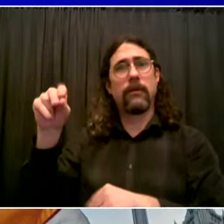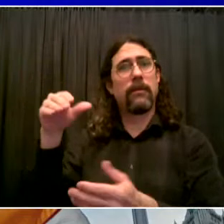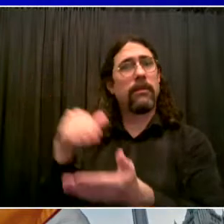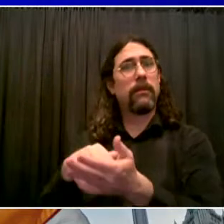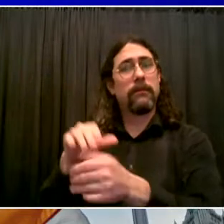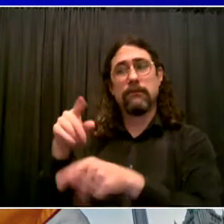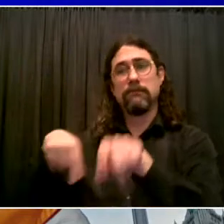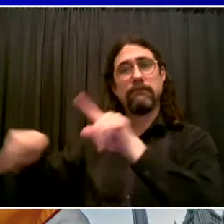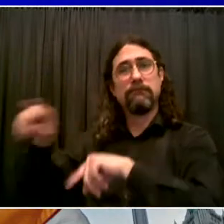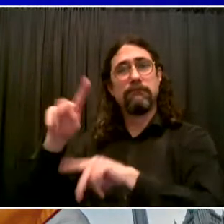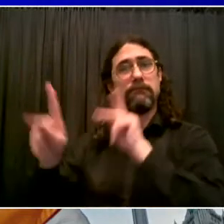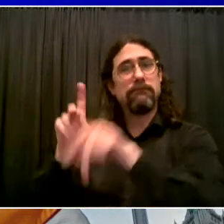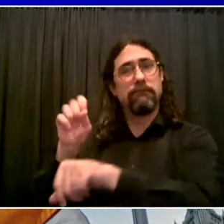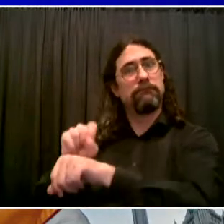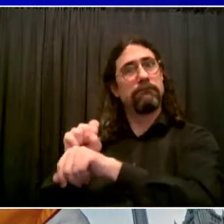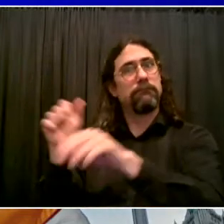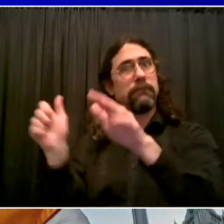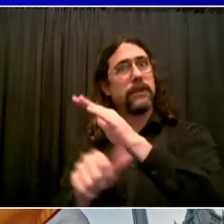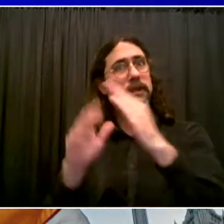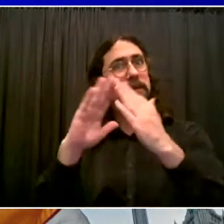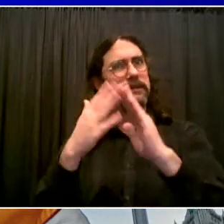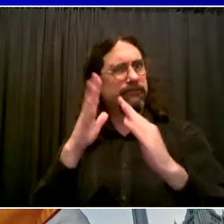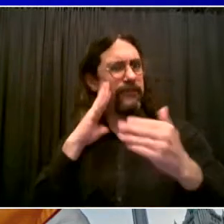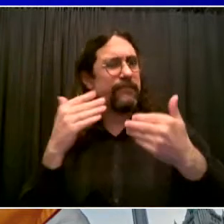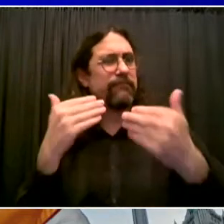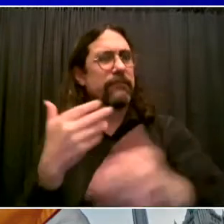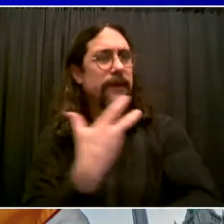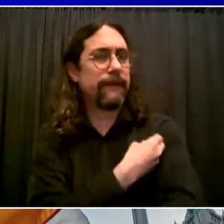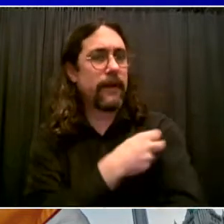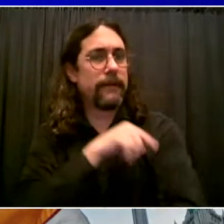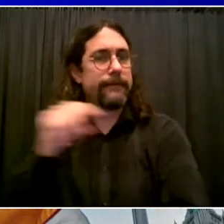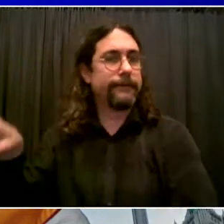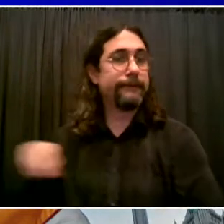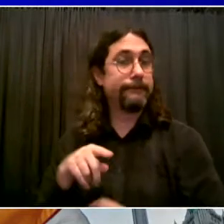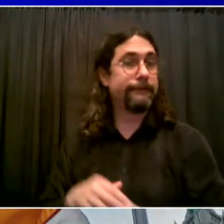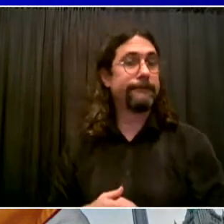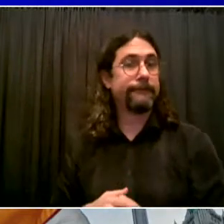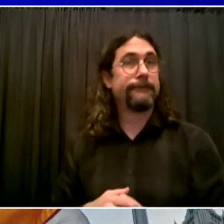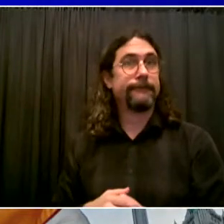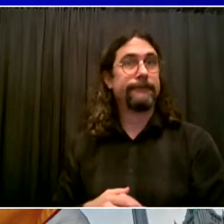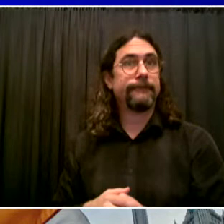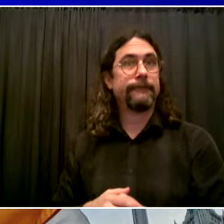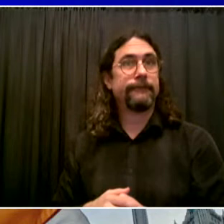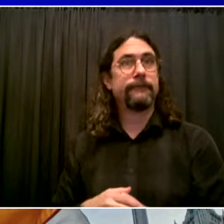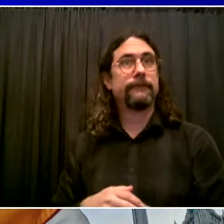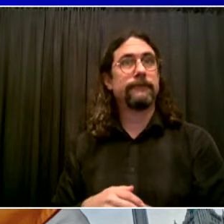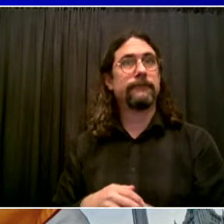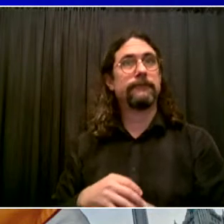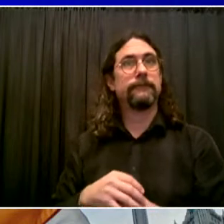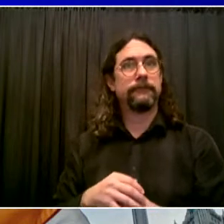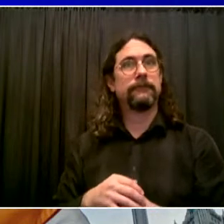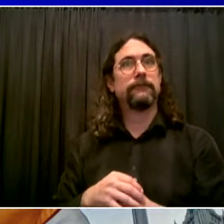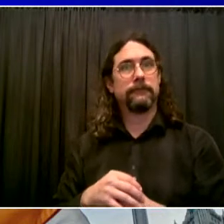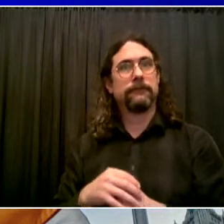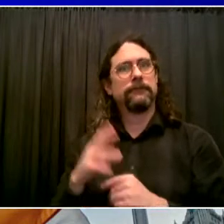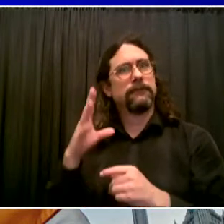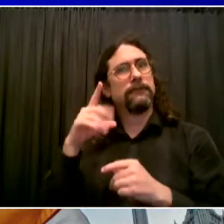EMPLOYEES HAVE RECEIVED THE SHOT. . WE KNOW MANY MORE HAVE